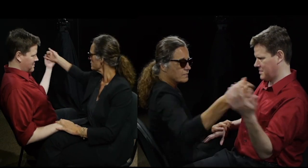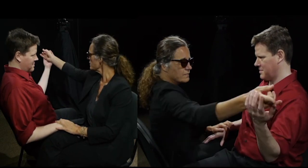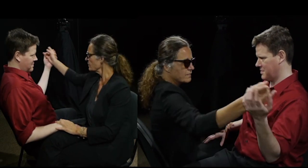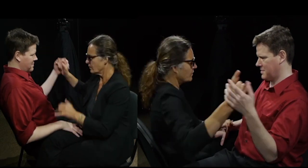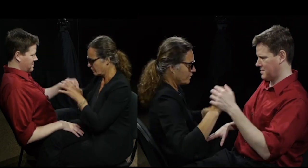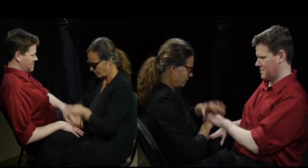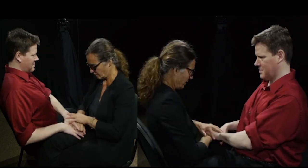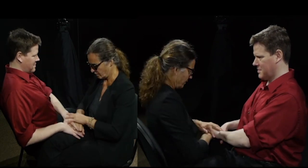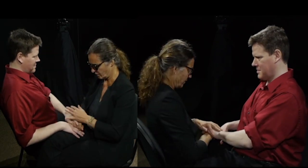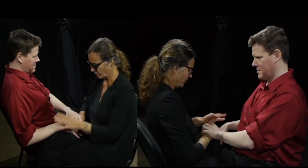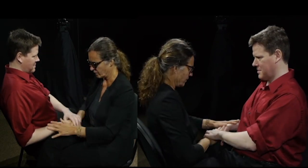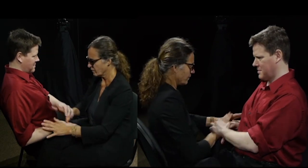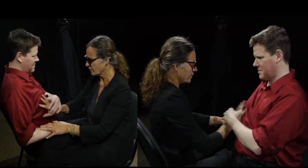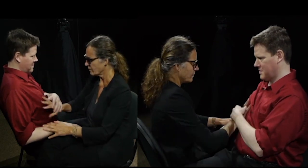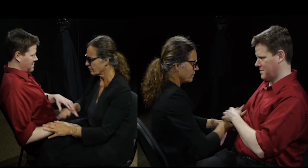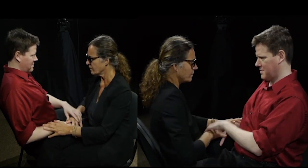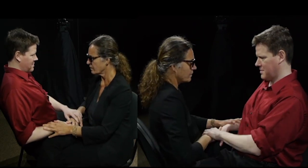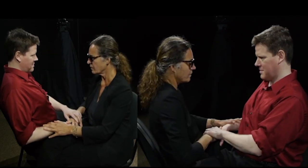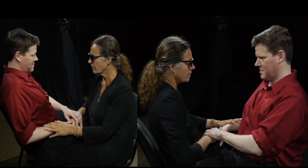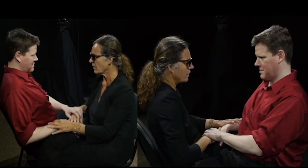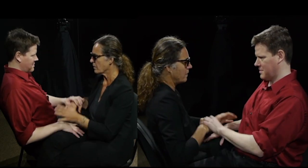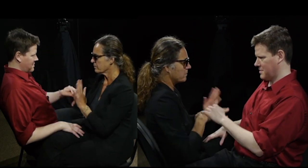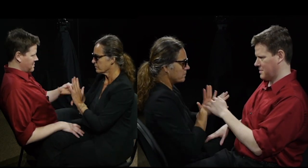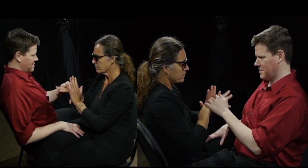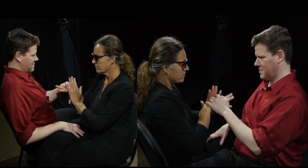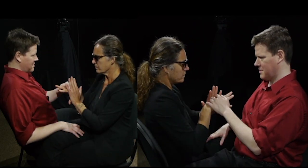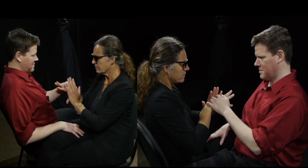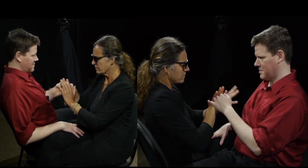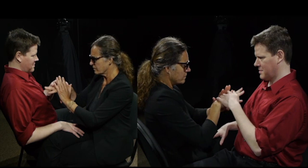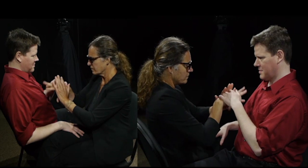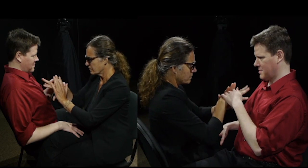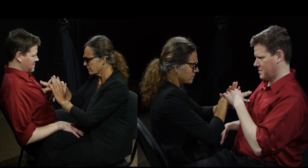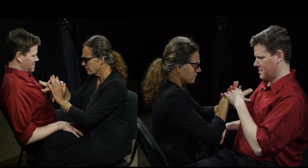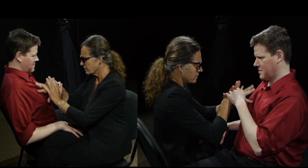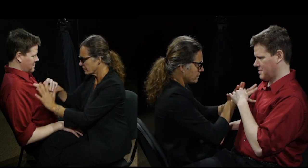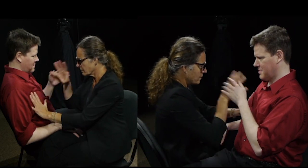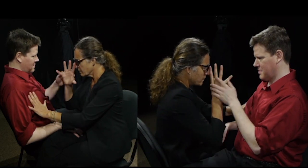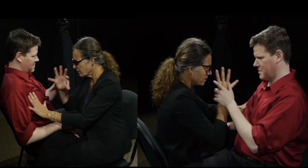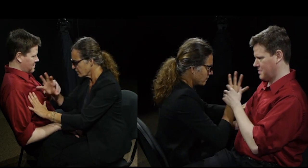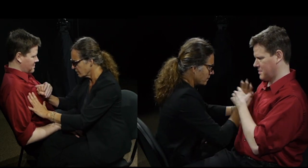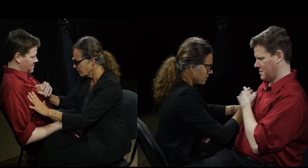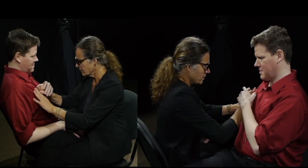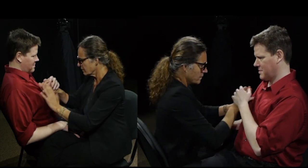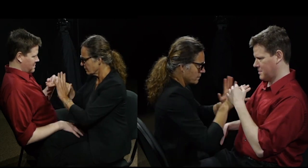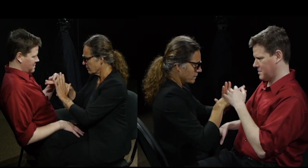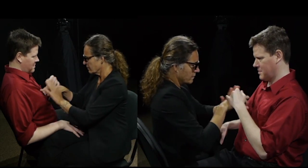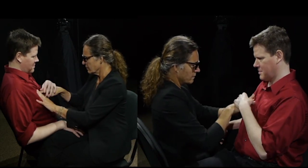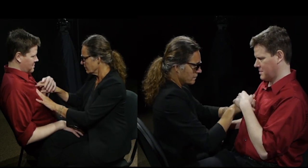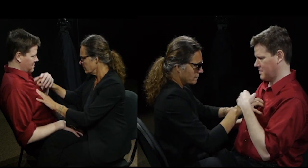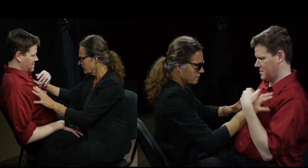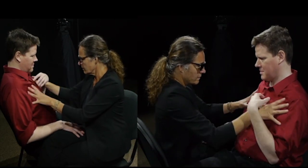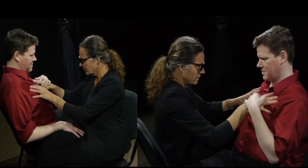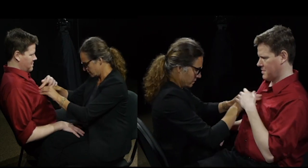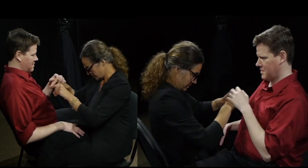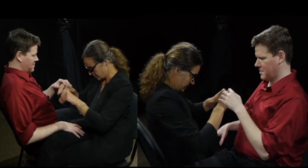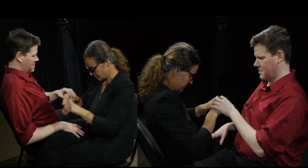we discovered that there are conventions that are shared by DeafBlind speakers, patterns that hold across the group. It turns out that it's a great idea to have researchers